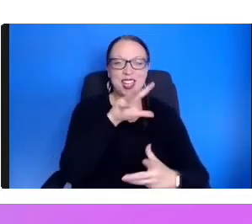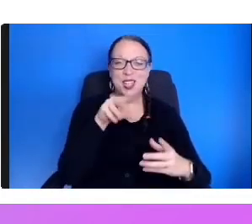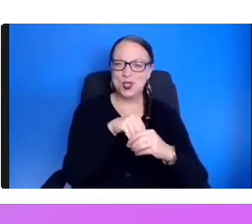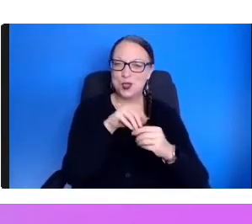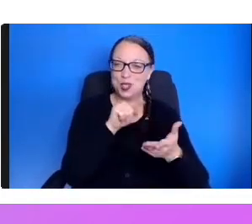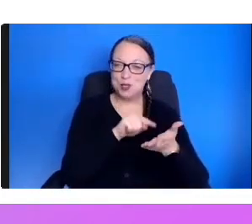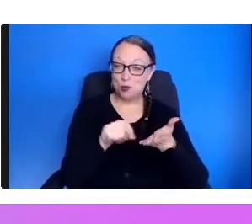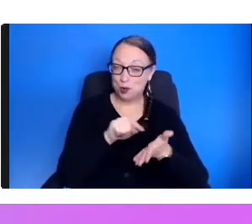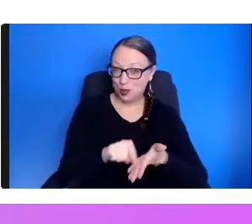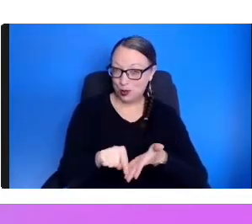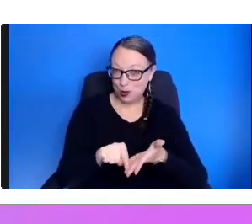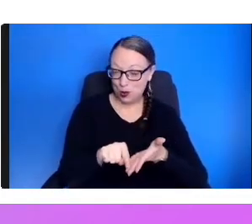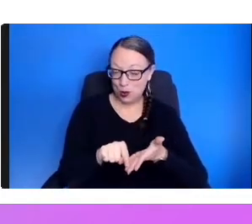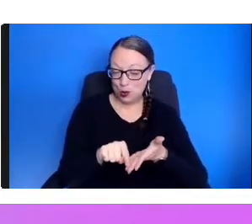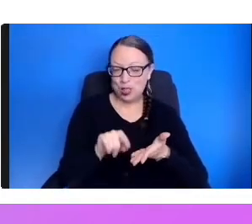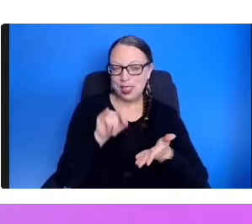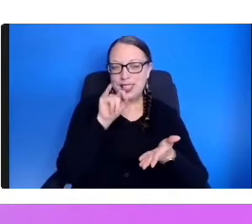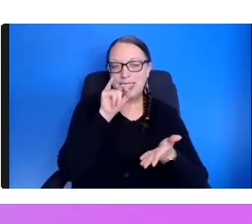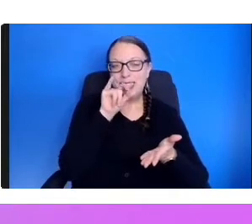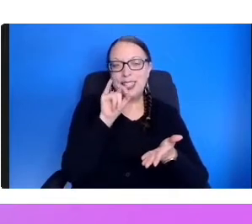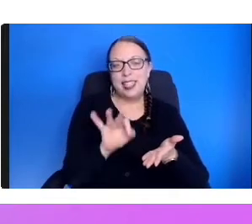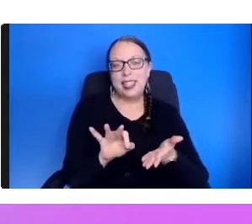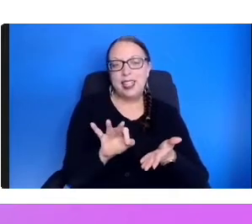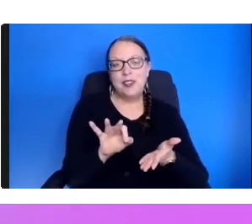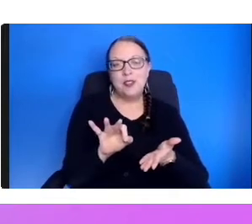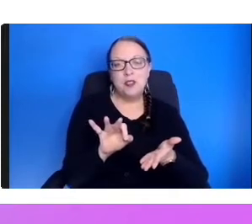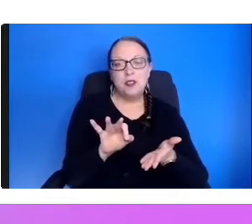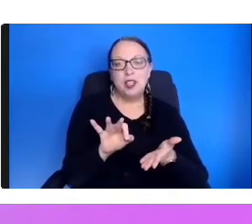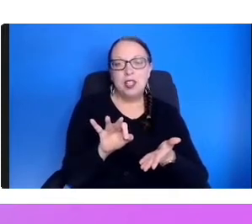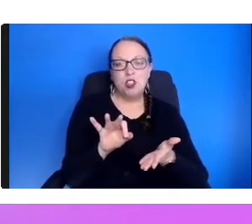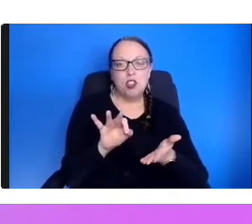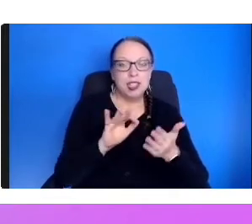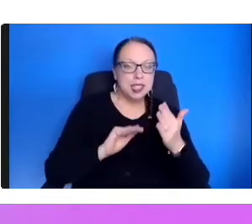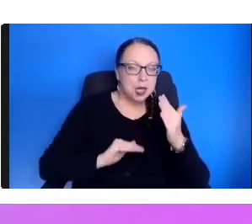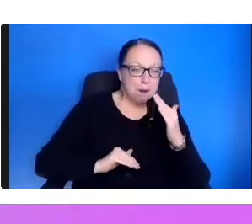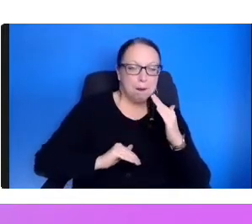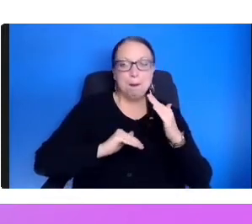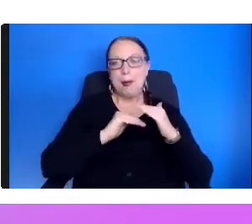if you just get the maximum diversity of your sample